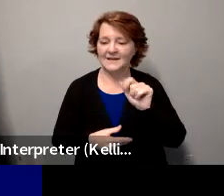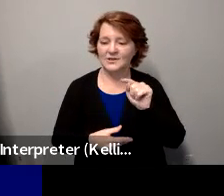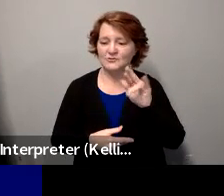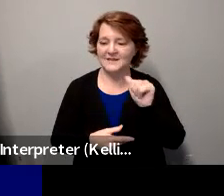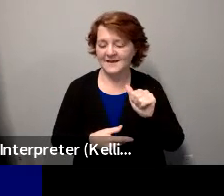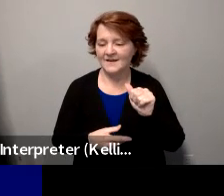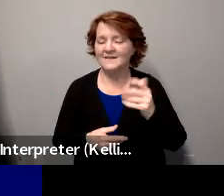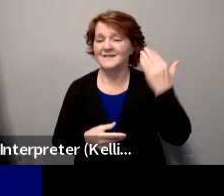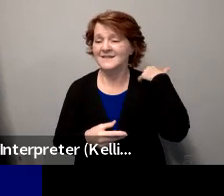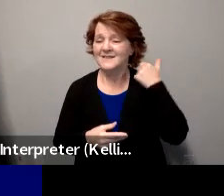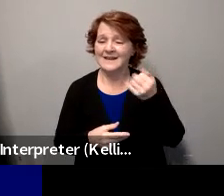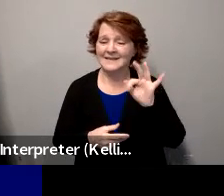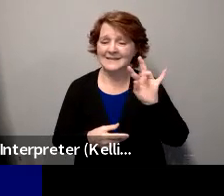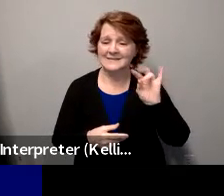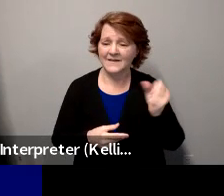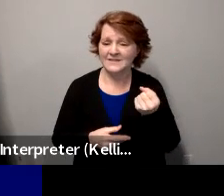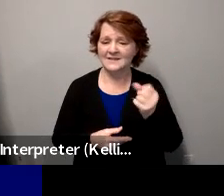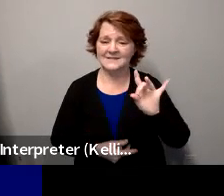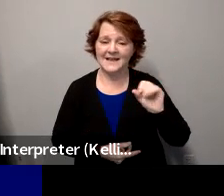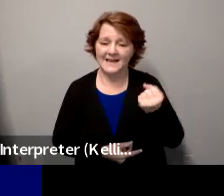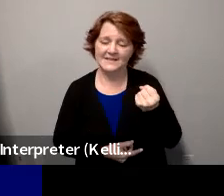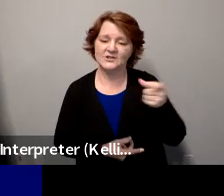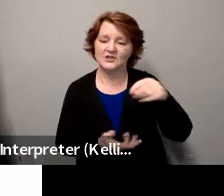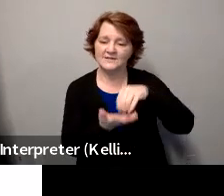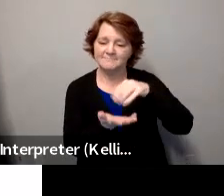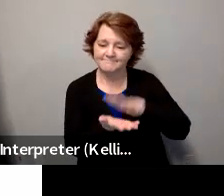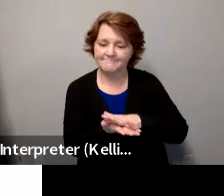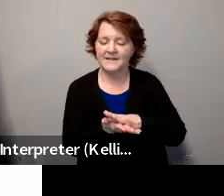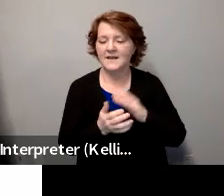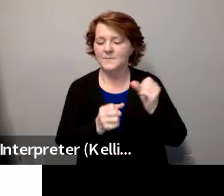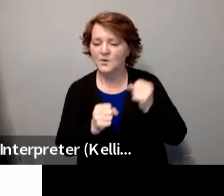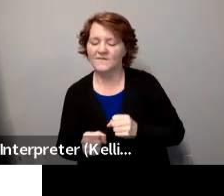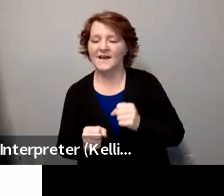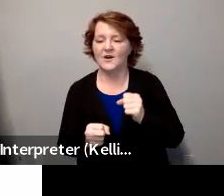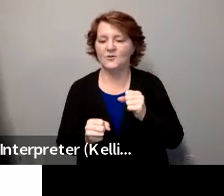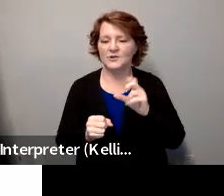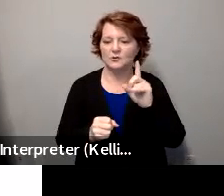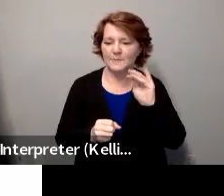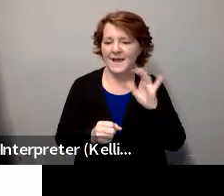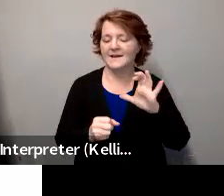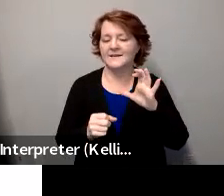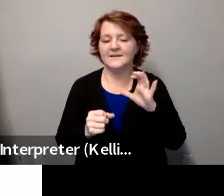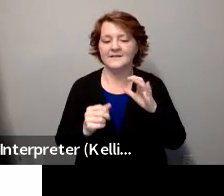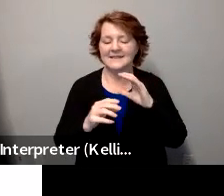less than a handful of people with disabilities who